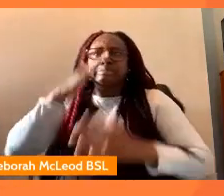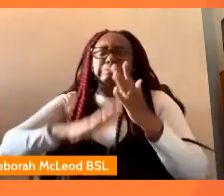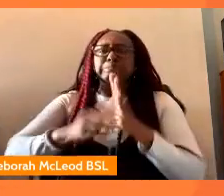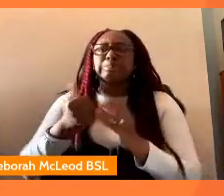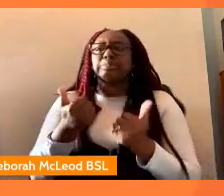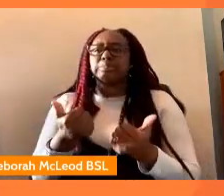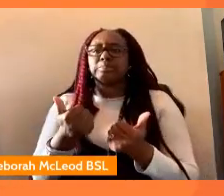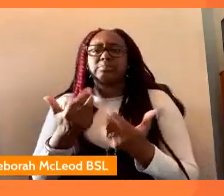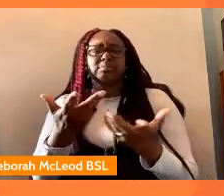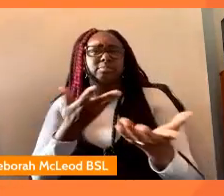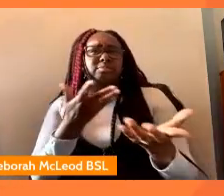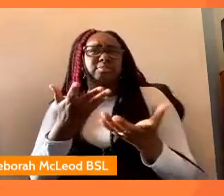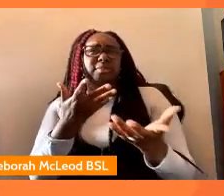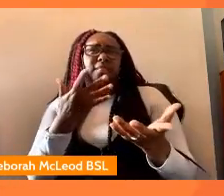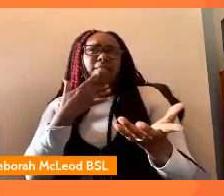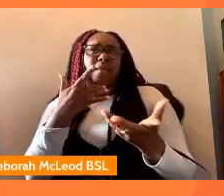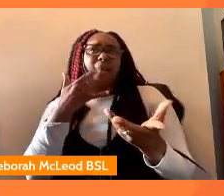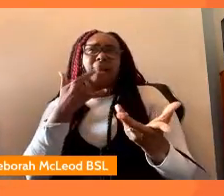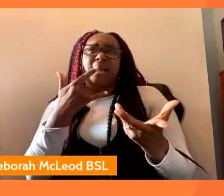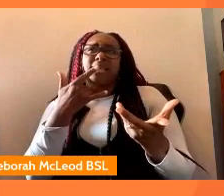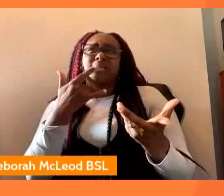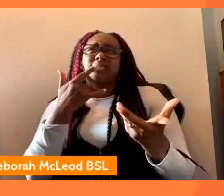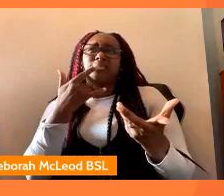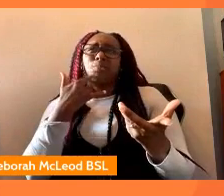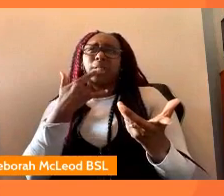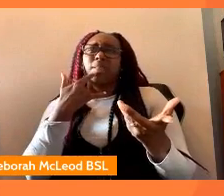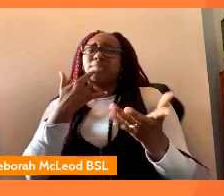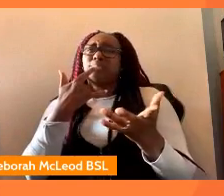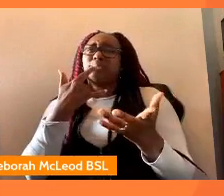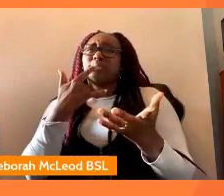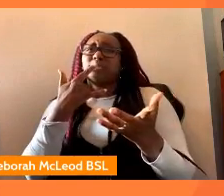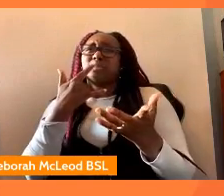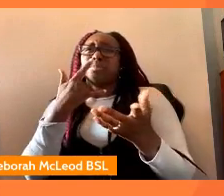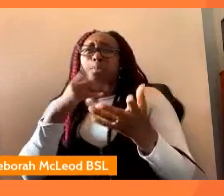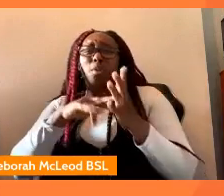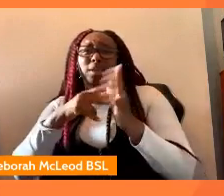I think the whole thing that Punch Drunk started, the godfathers of